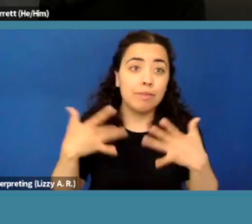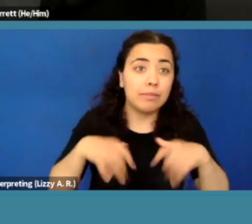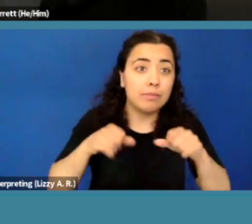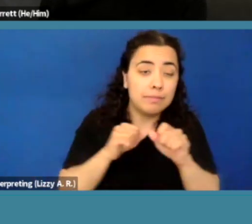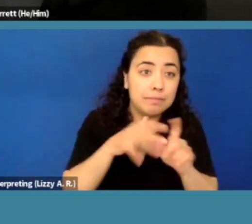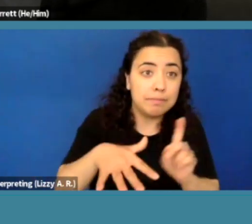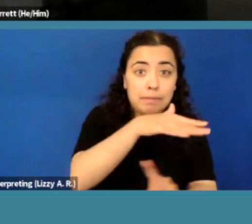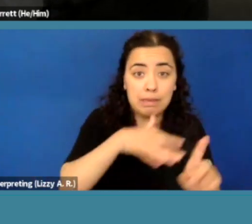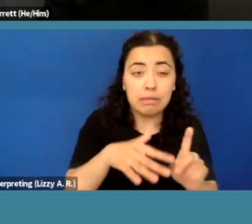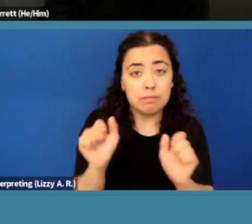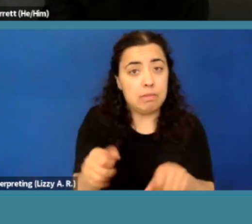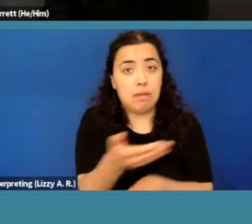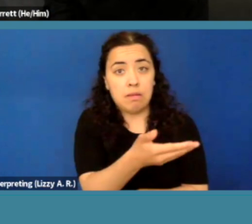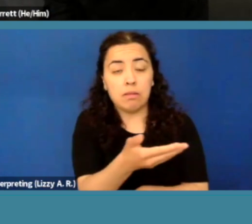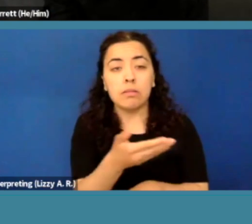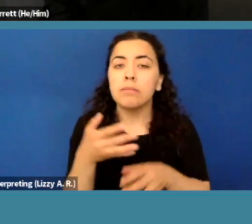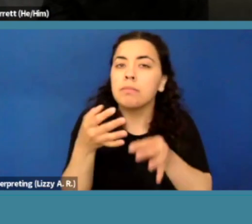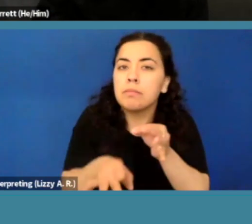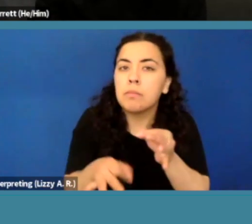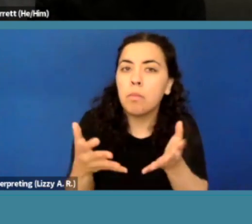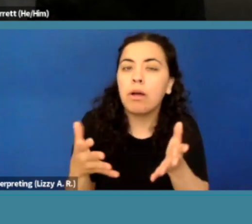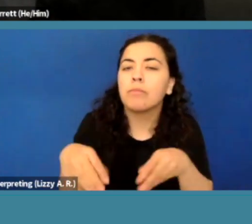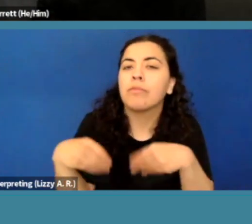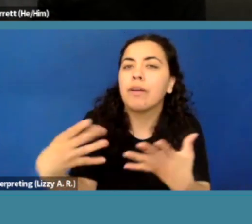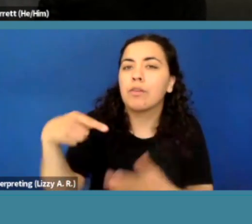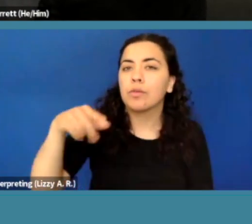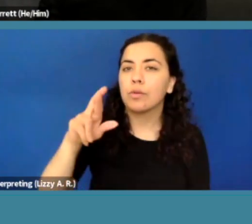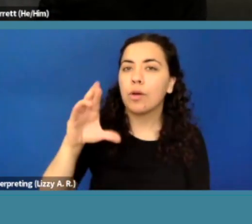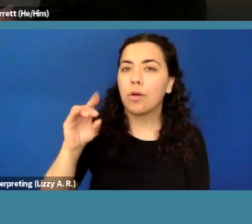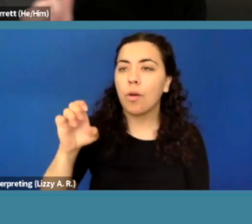And simply having the QR code generated to a website does the link.